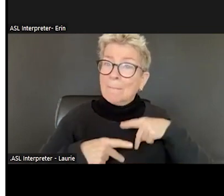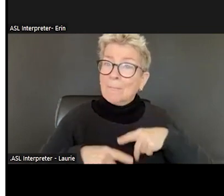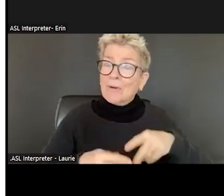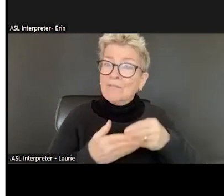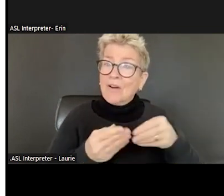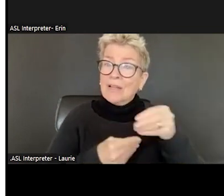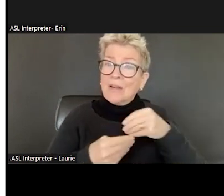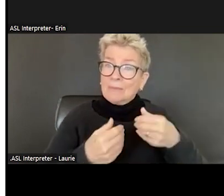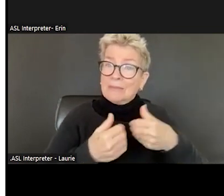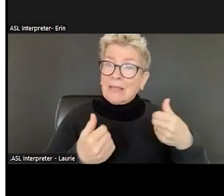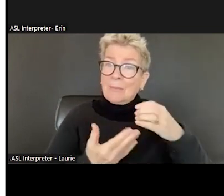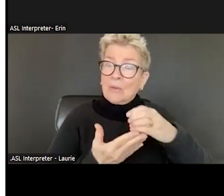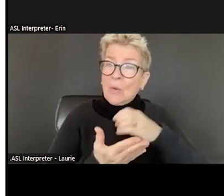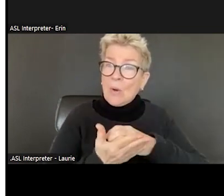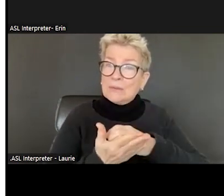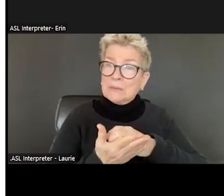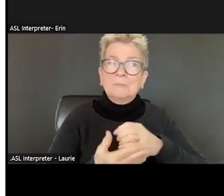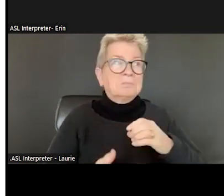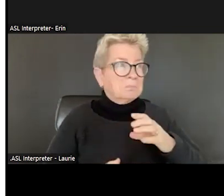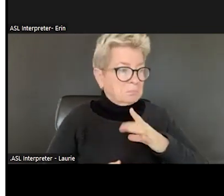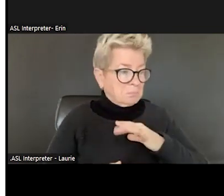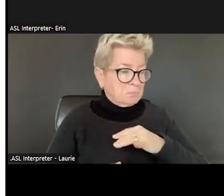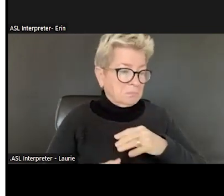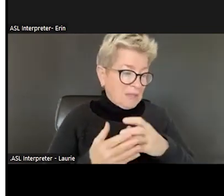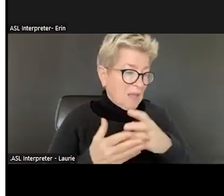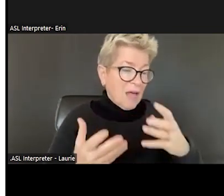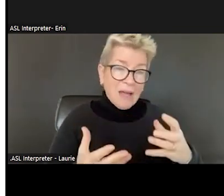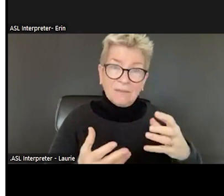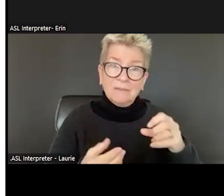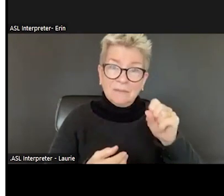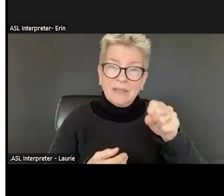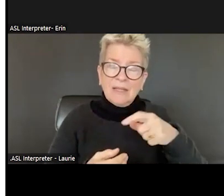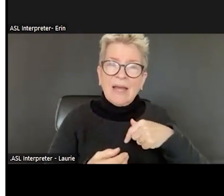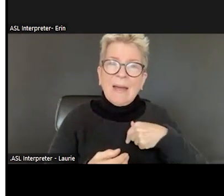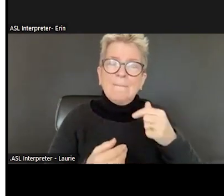course. So that's quite a few and that's largely because of some State policies,